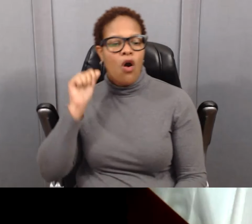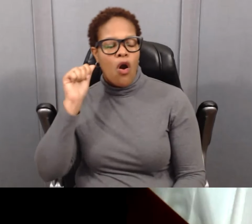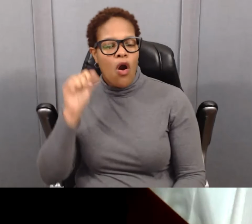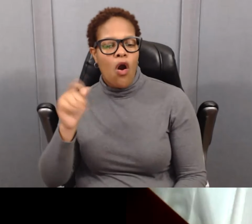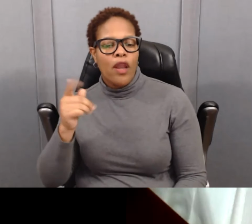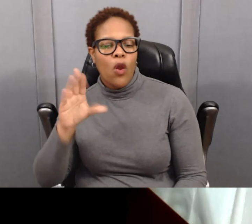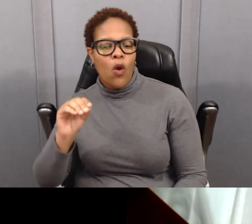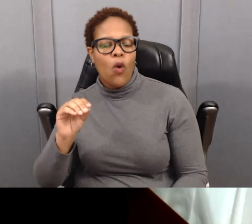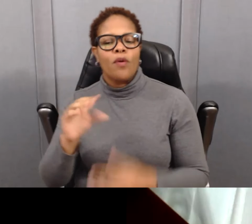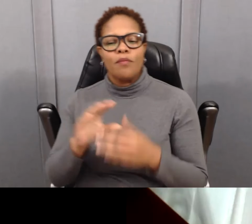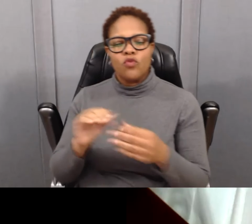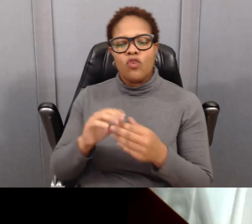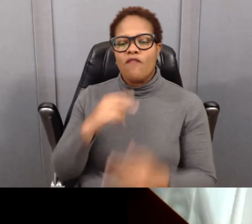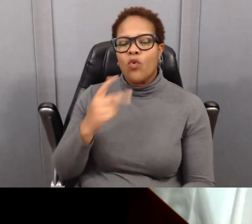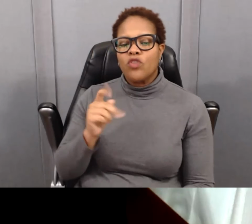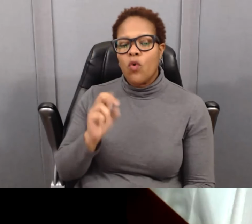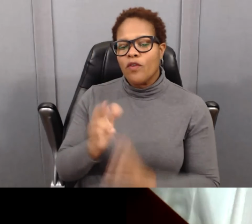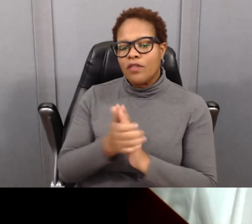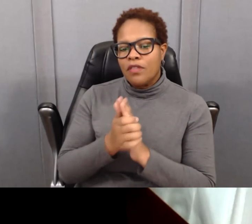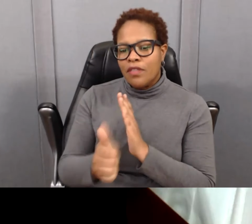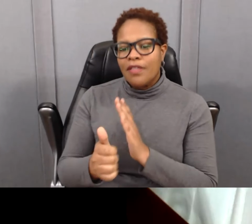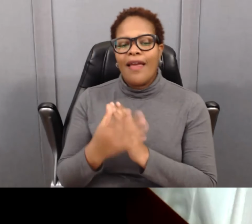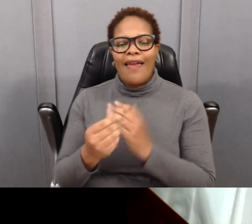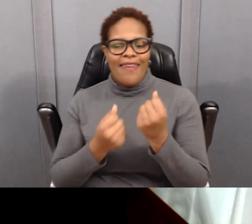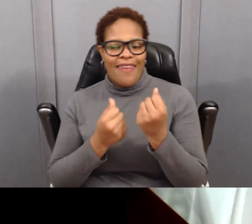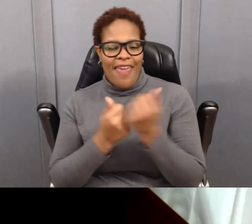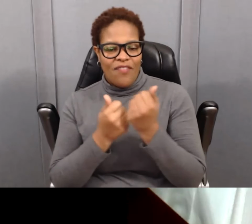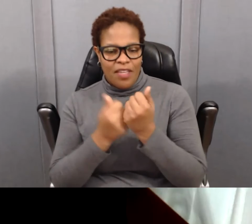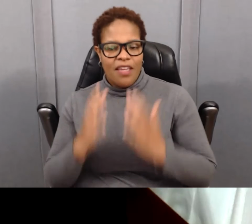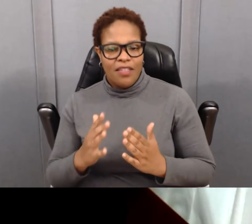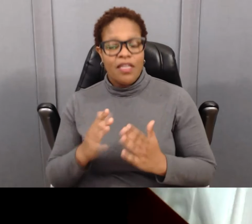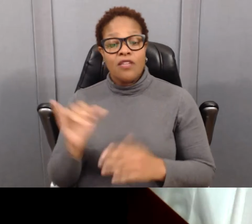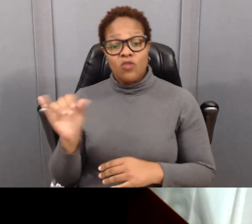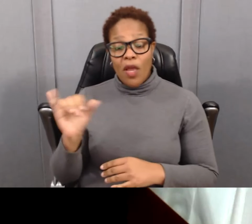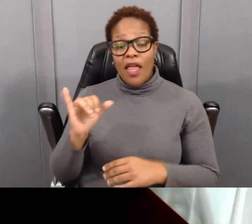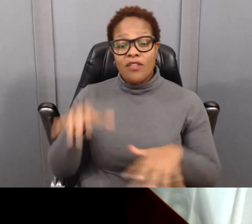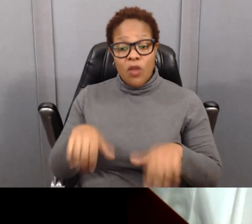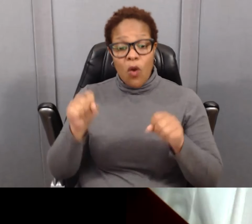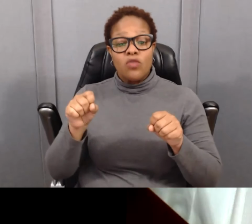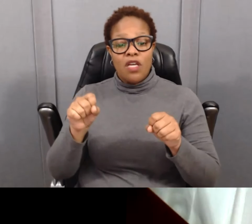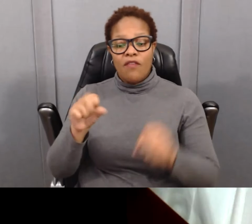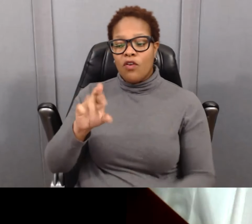audio description narrator, consultant, and advocate, as well as the host and producer of "Read My Mind Radio,"